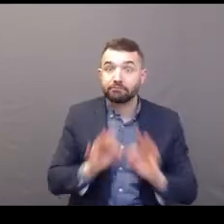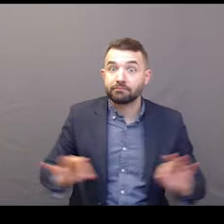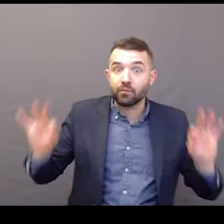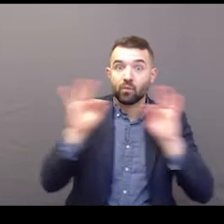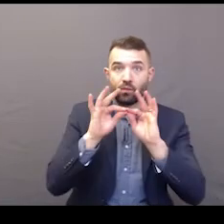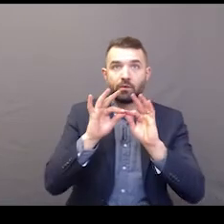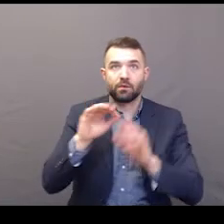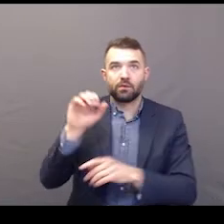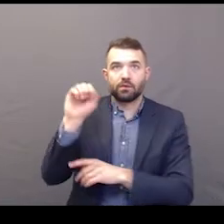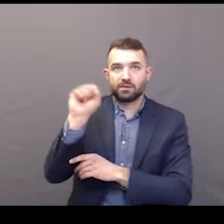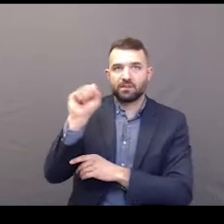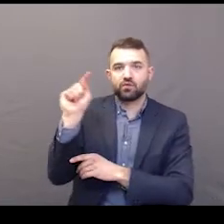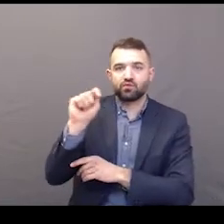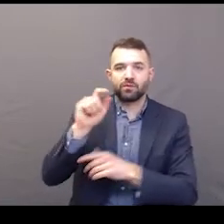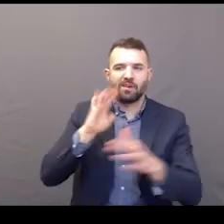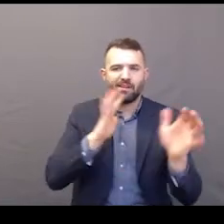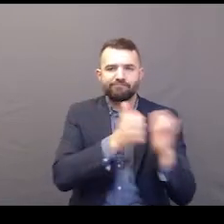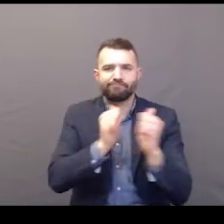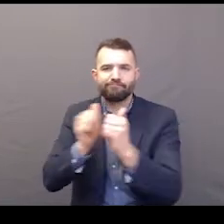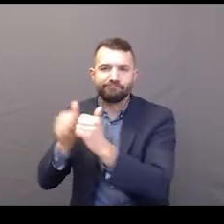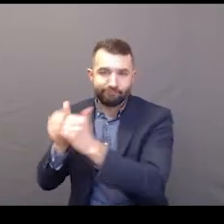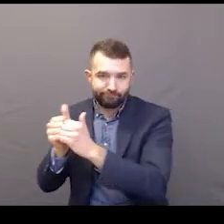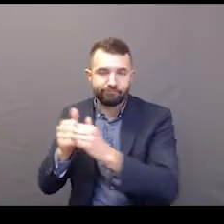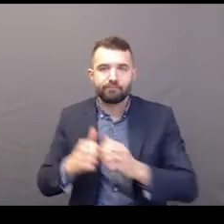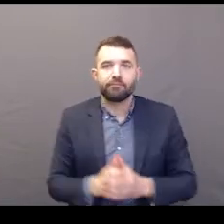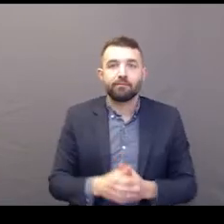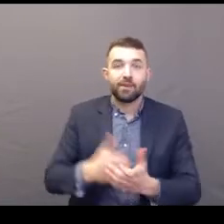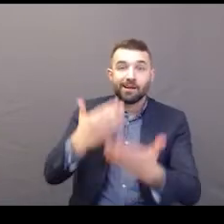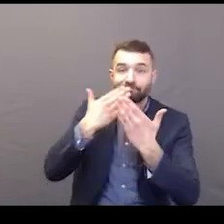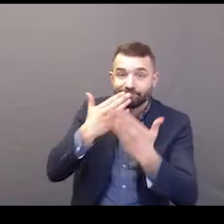[Paul Cornish:] Thanks Ivonne, and all who are watching today. The